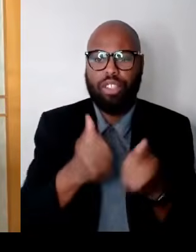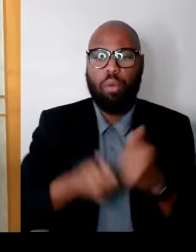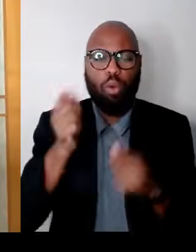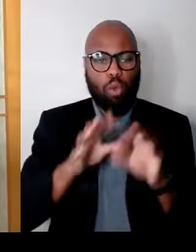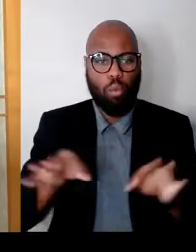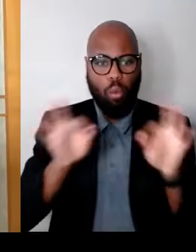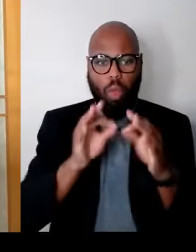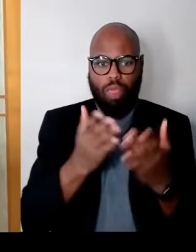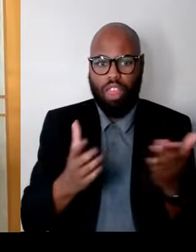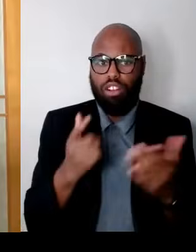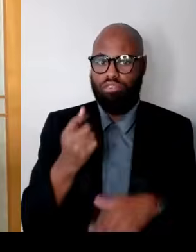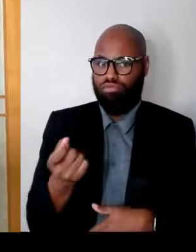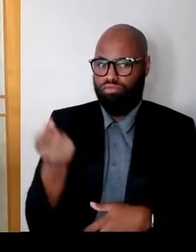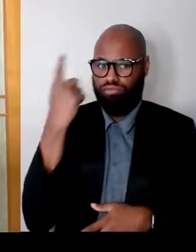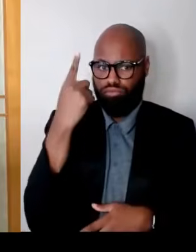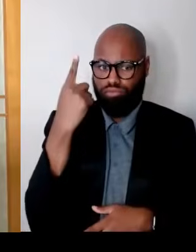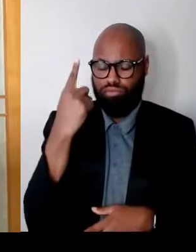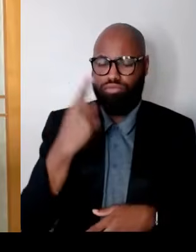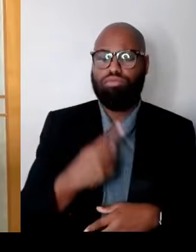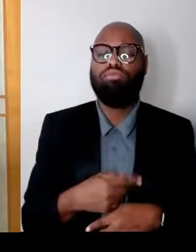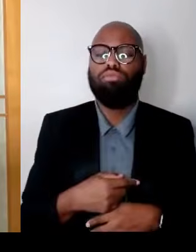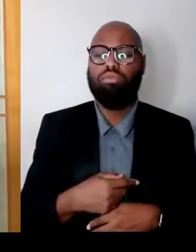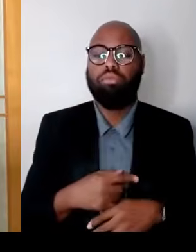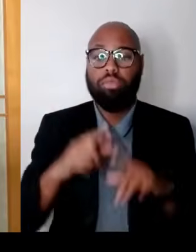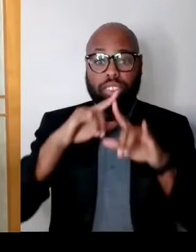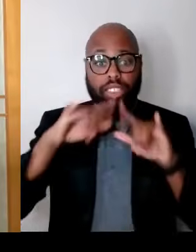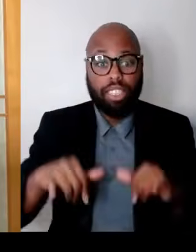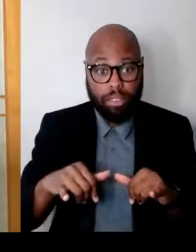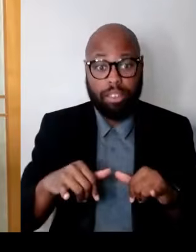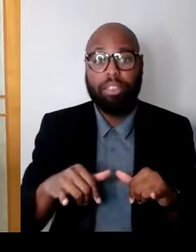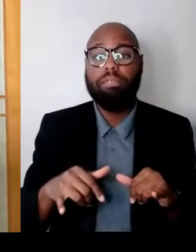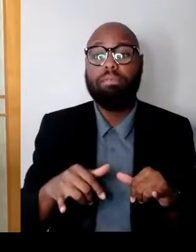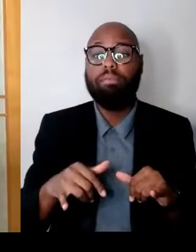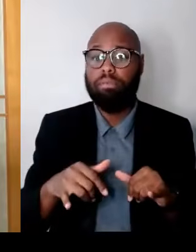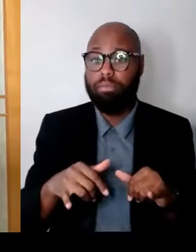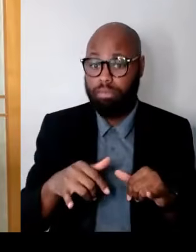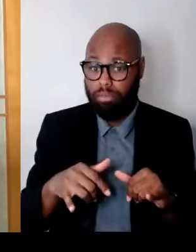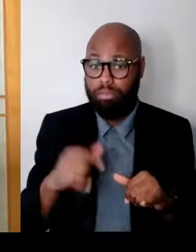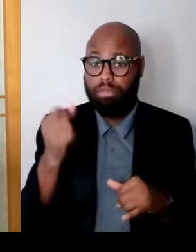but at the same time is to understand that, for example, these guys that are fighting